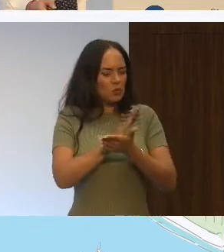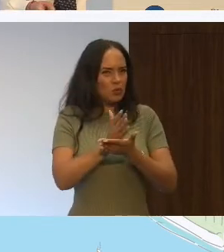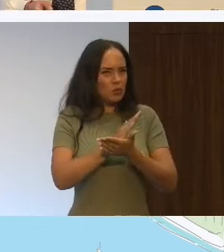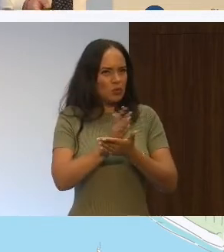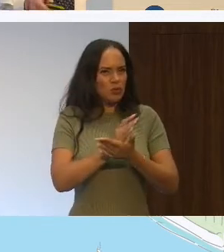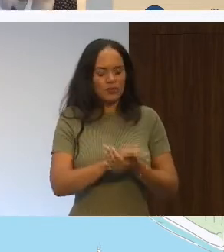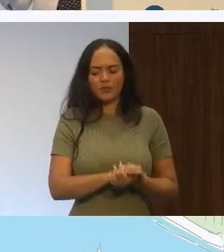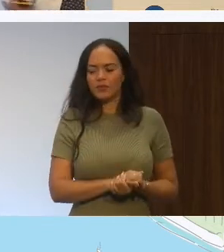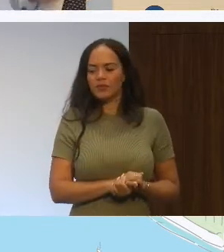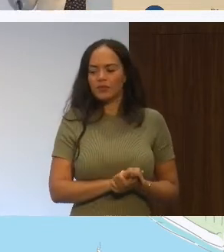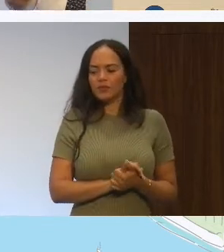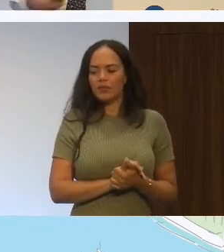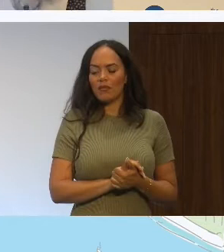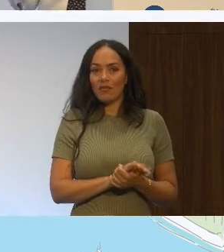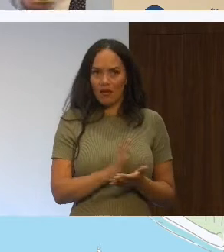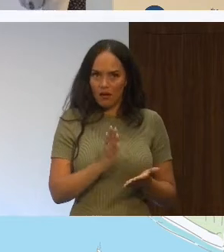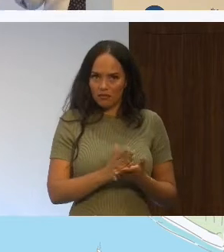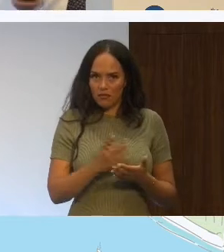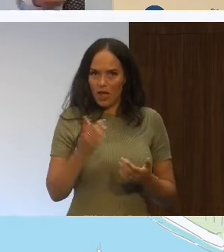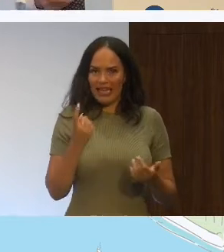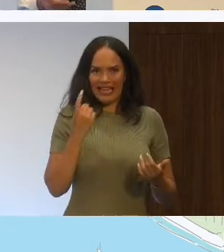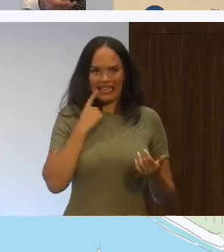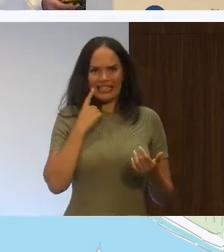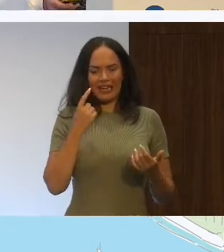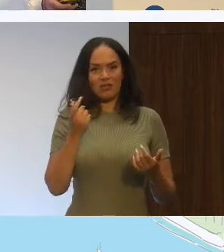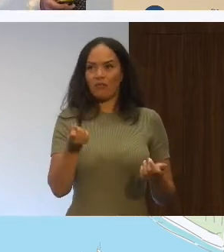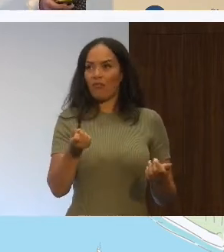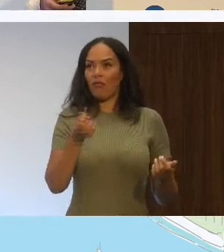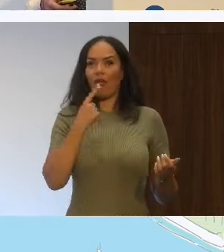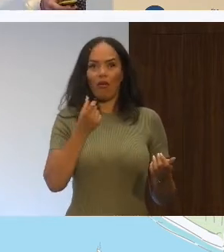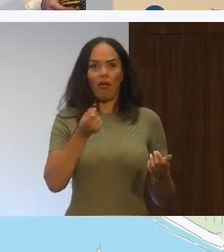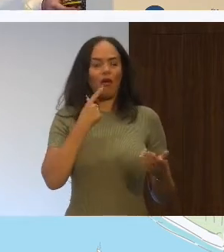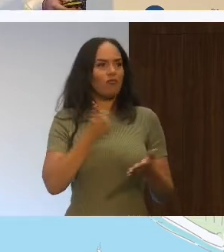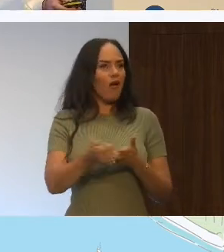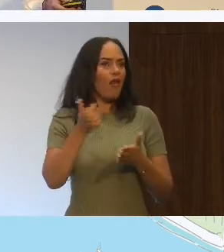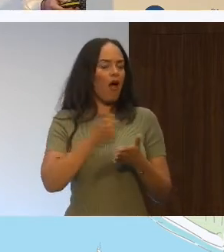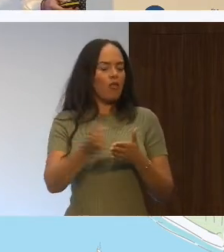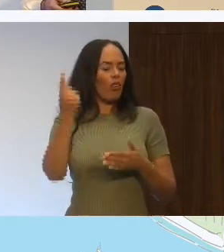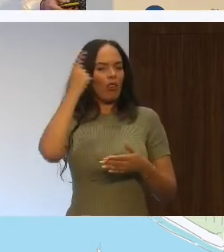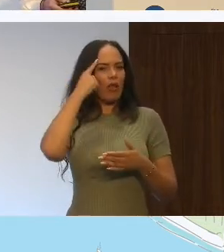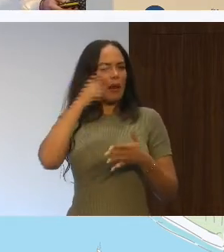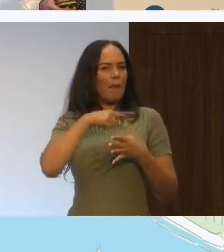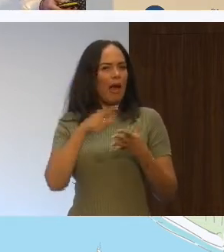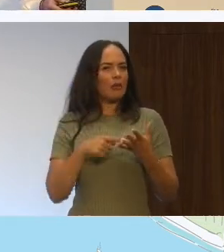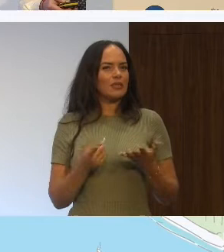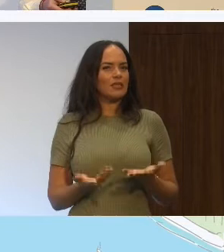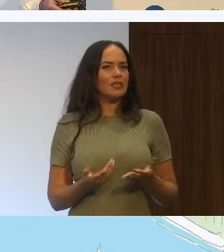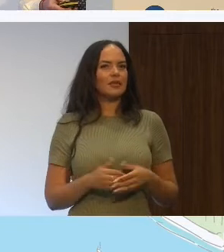So it's easy to get into this state of taking painkillers and frequently then